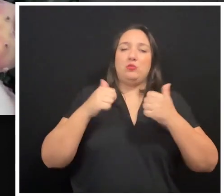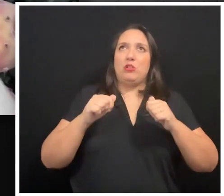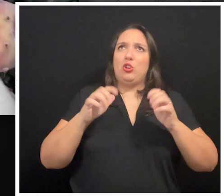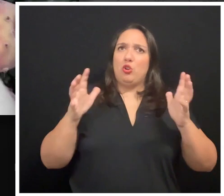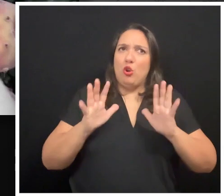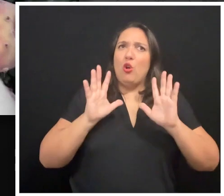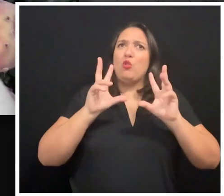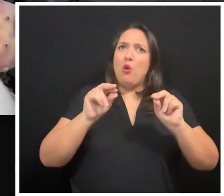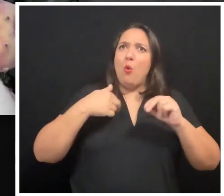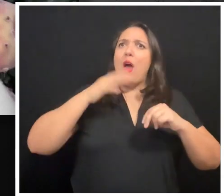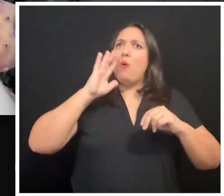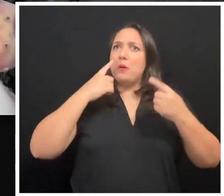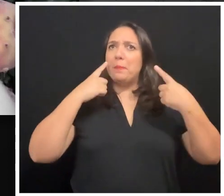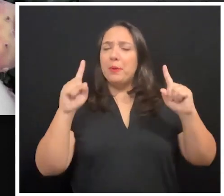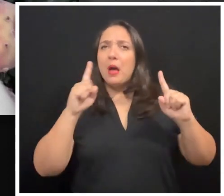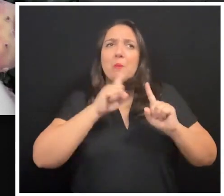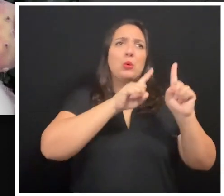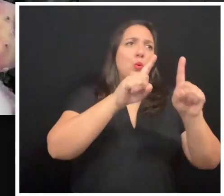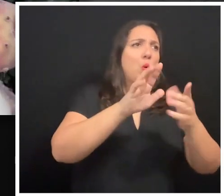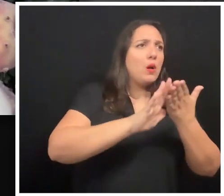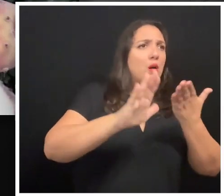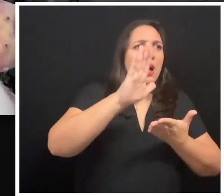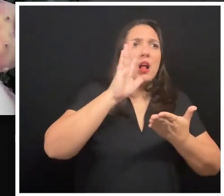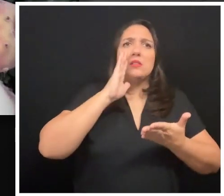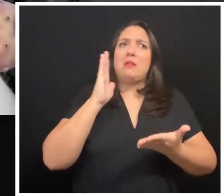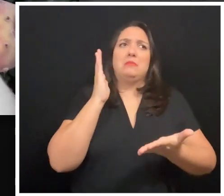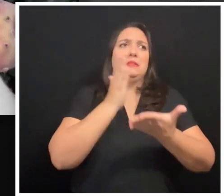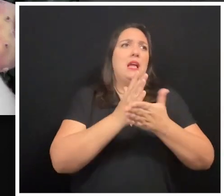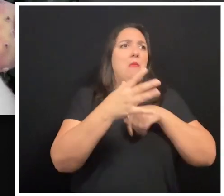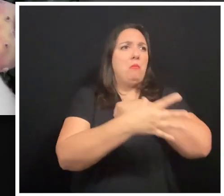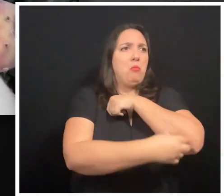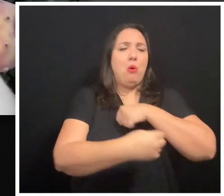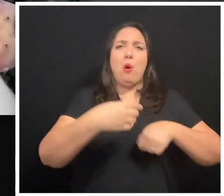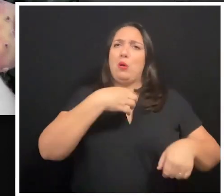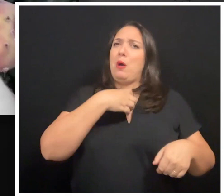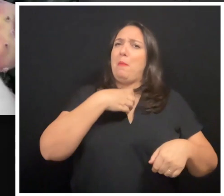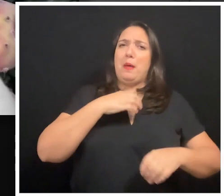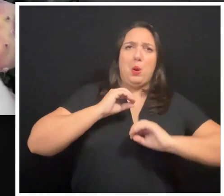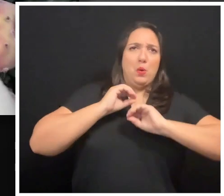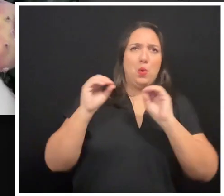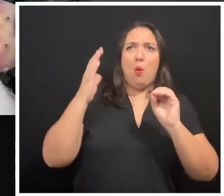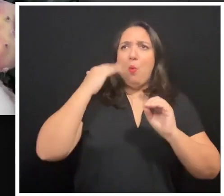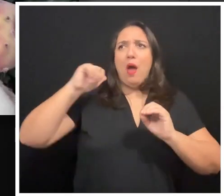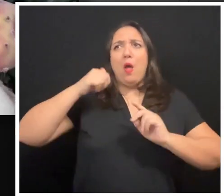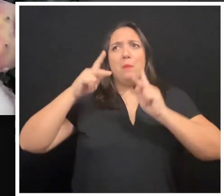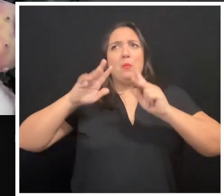like "I'm gonna be a success". "I'm gonna go to college to get out of poverty," "I'm not gonna complain because other people have it worse."